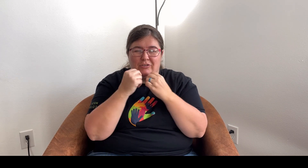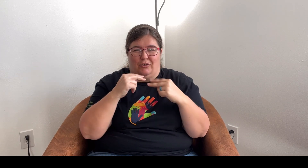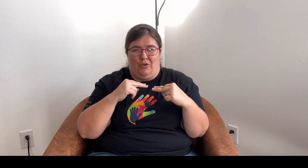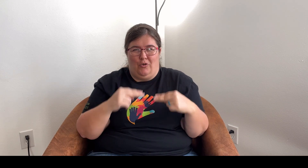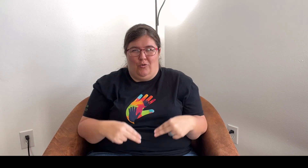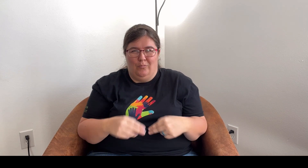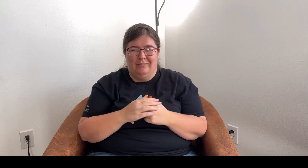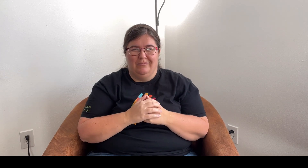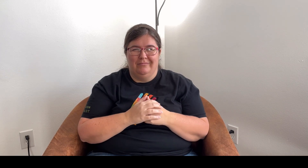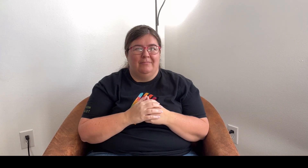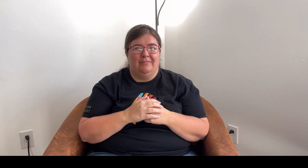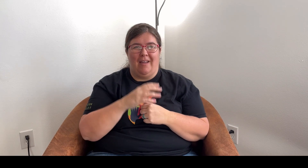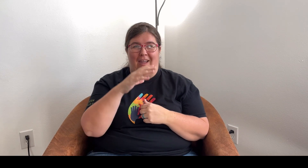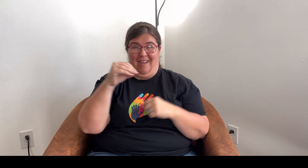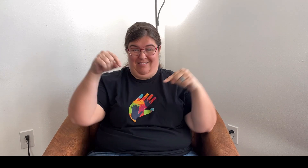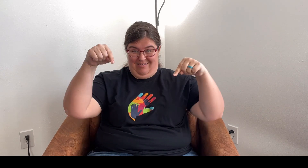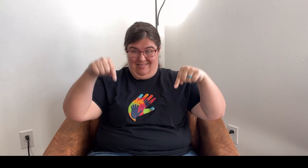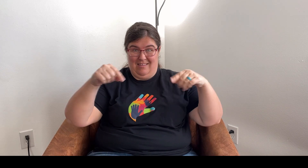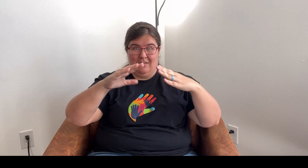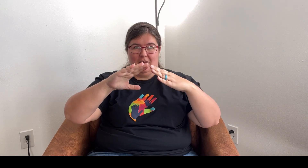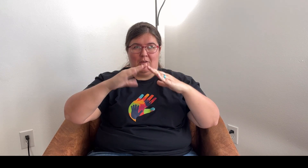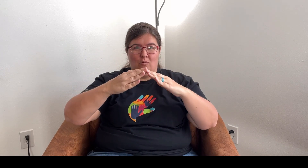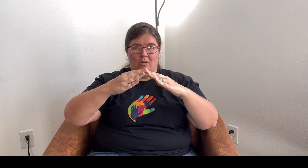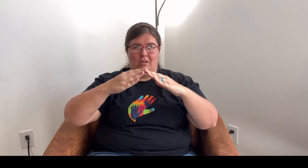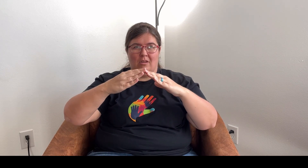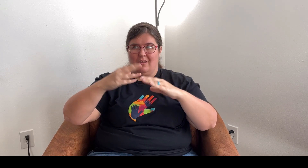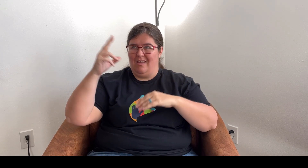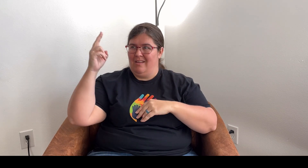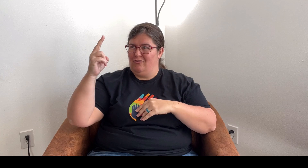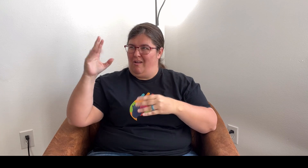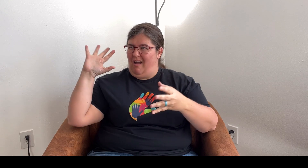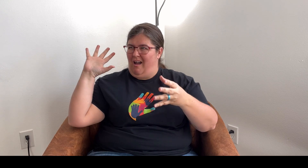people with worth and this community has a beautiful,